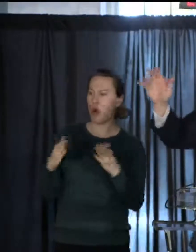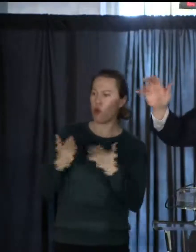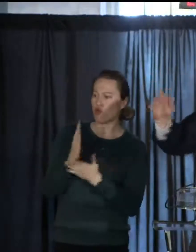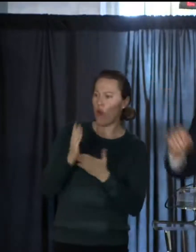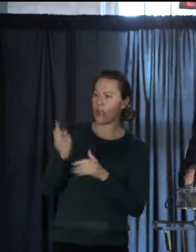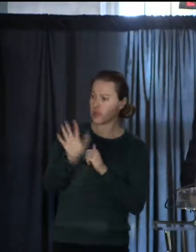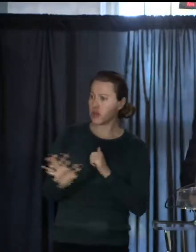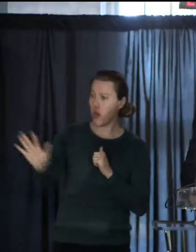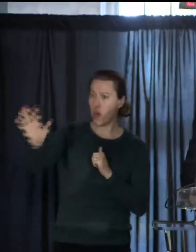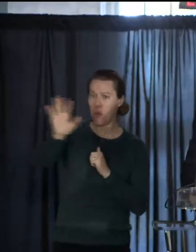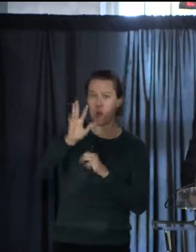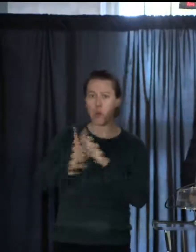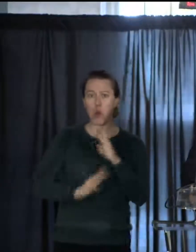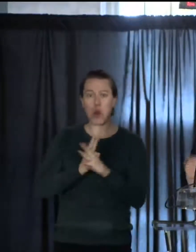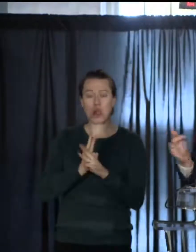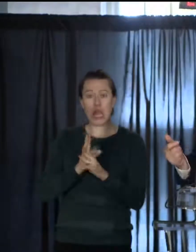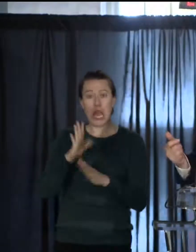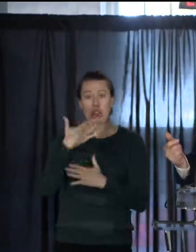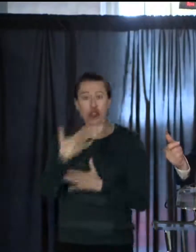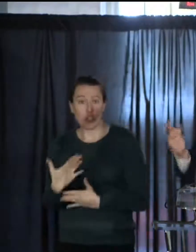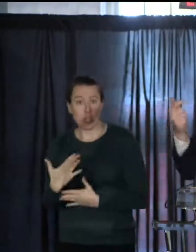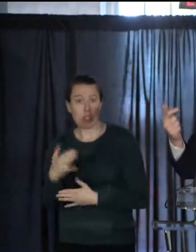THEY ARE DOING THAT. BUT AT THE SAME TIME THEY COME